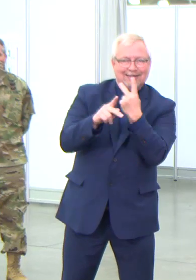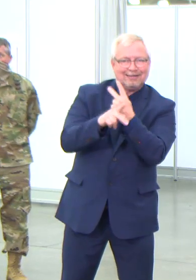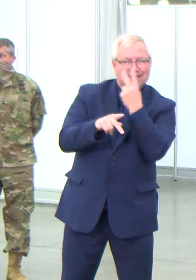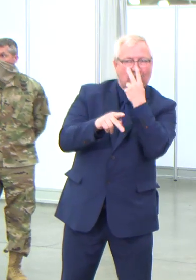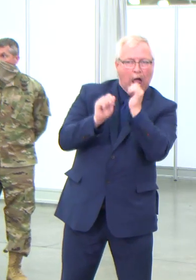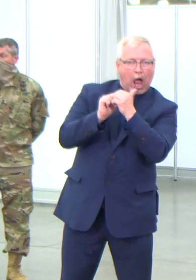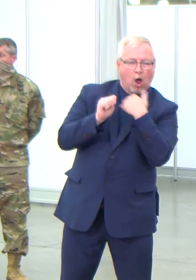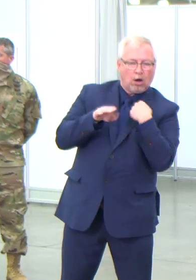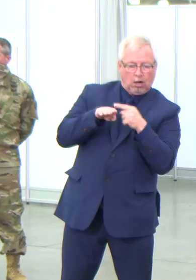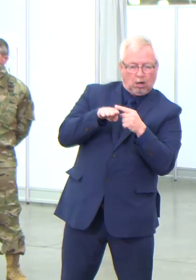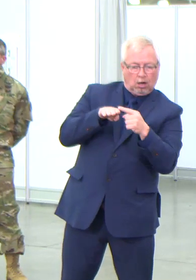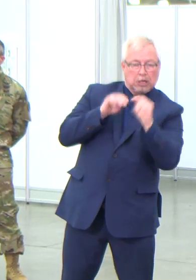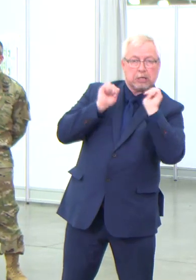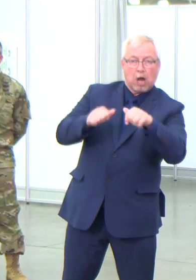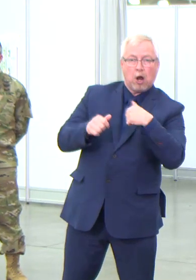workers is going to be called to the table.